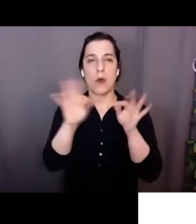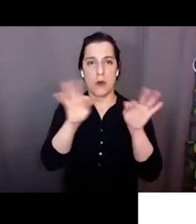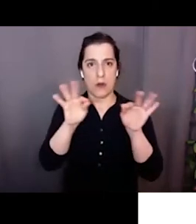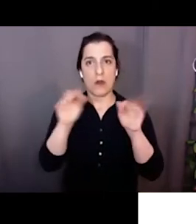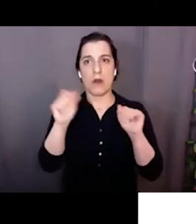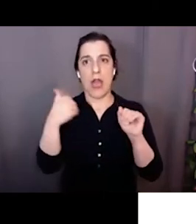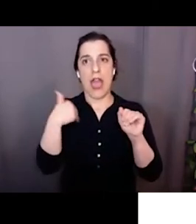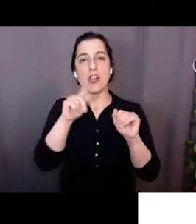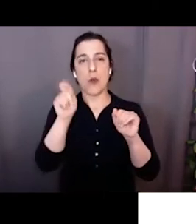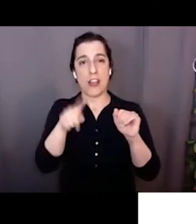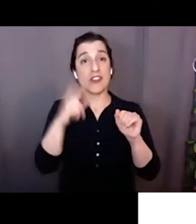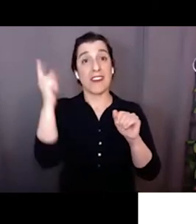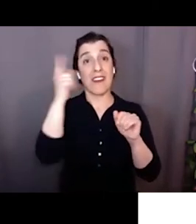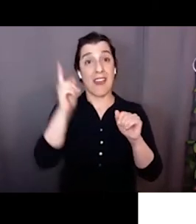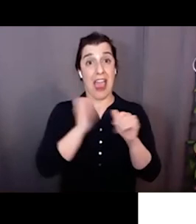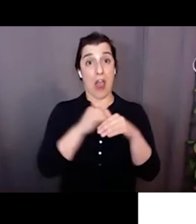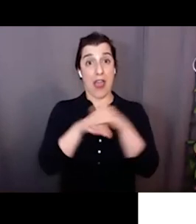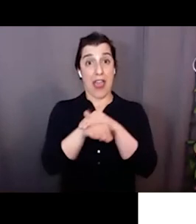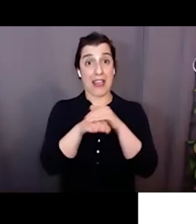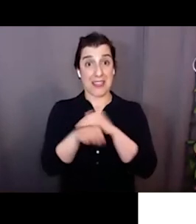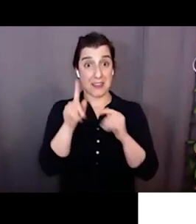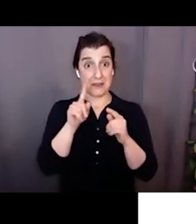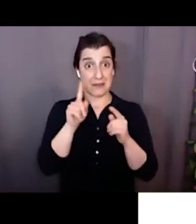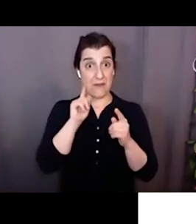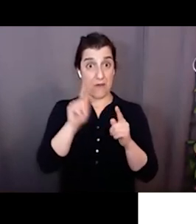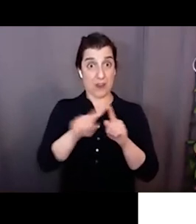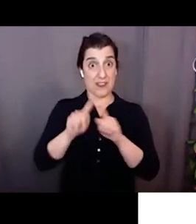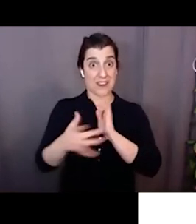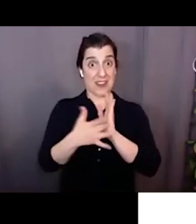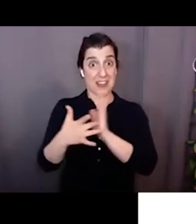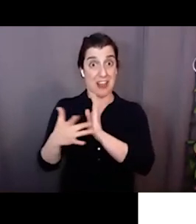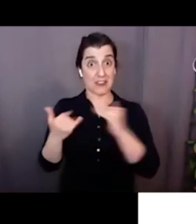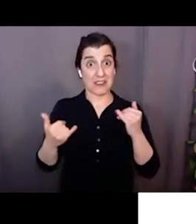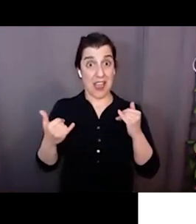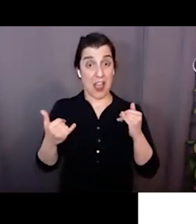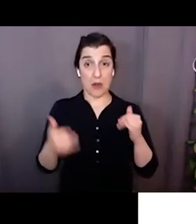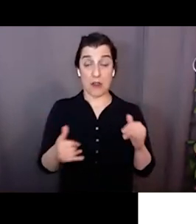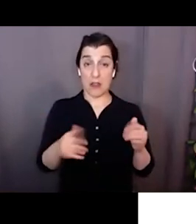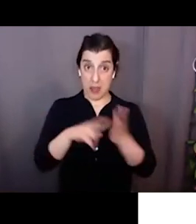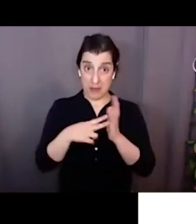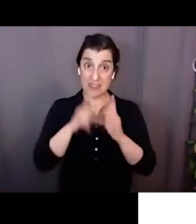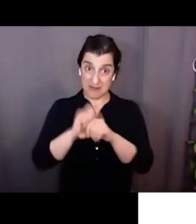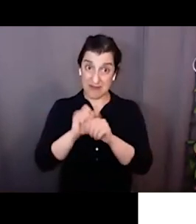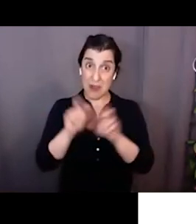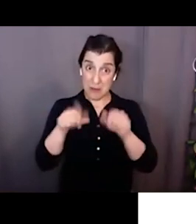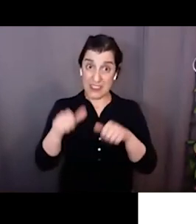given the access we have to technologies now, do we have to, uh, give up our privacy in order to have decent public health?